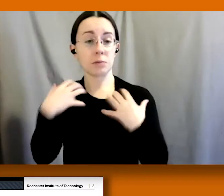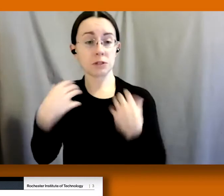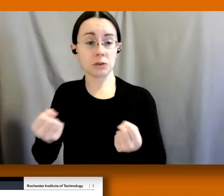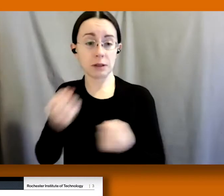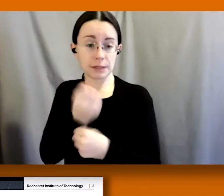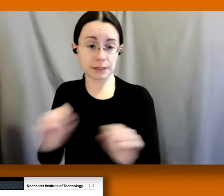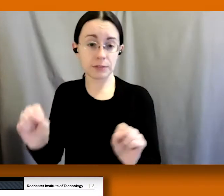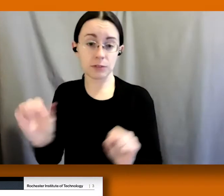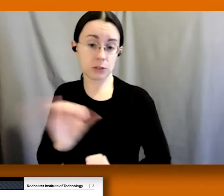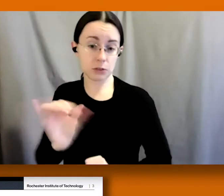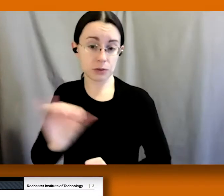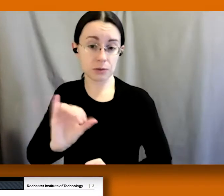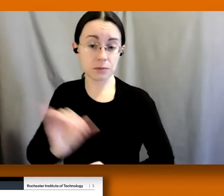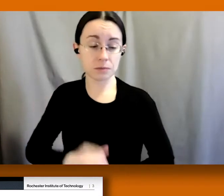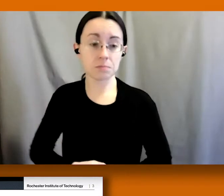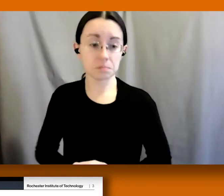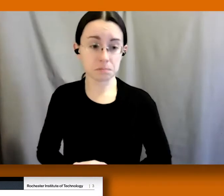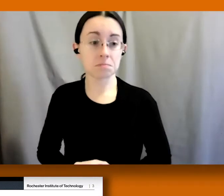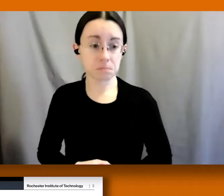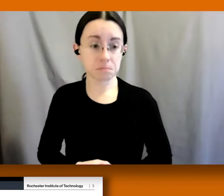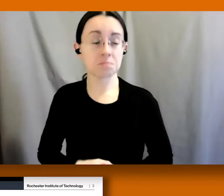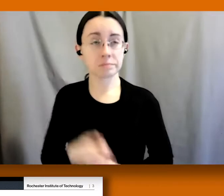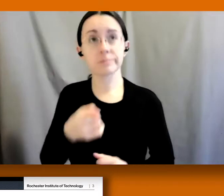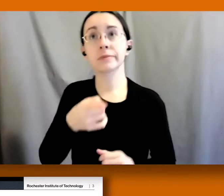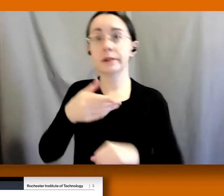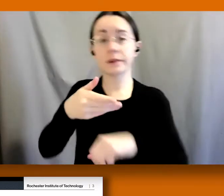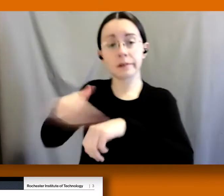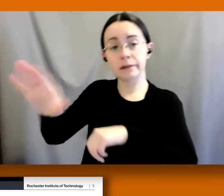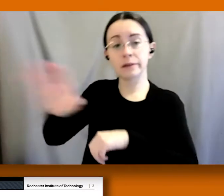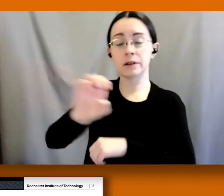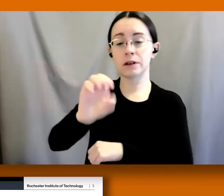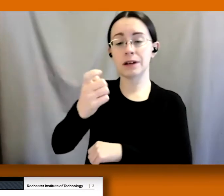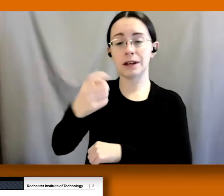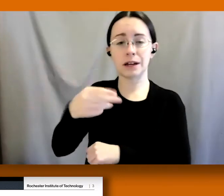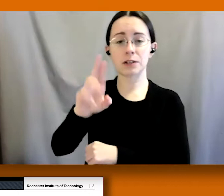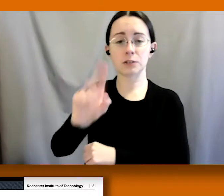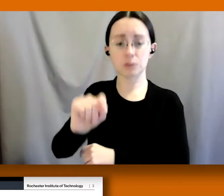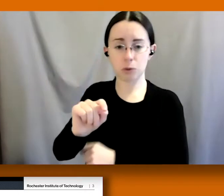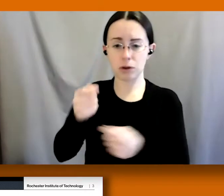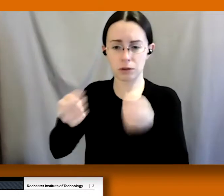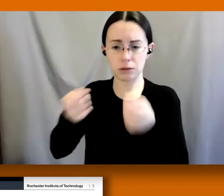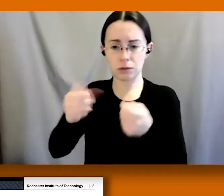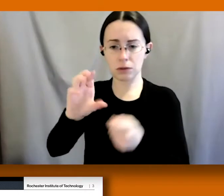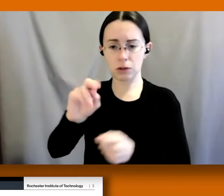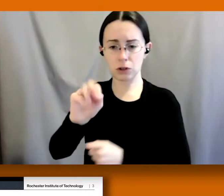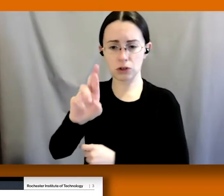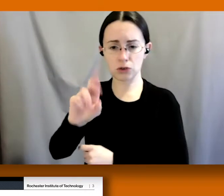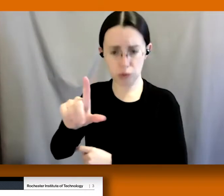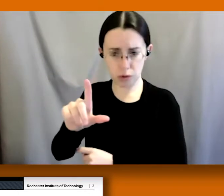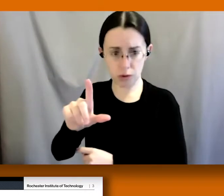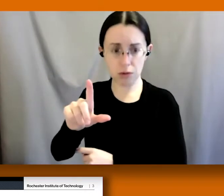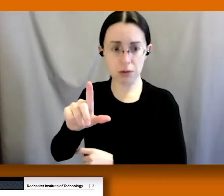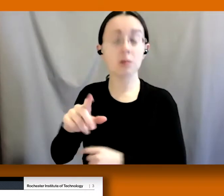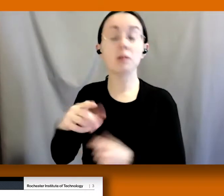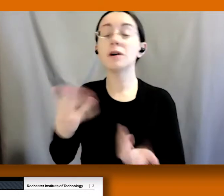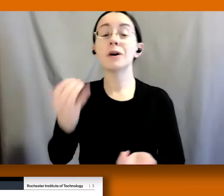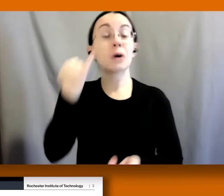Um, export control... or if you require additional space on campus,